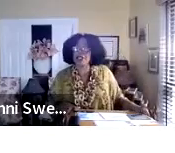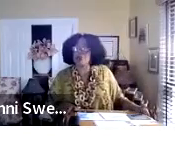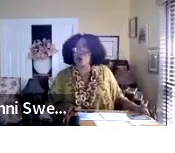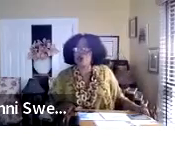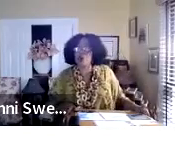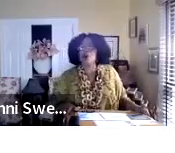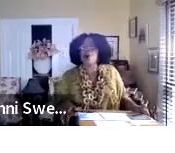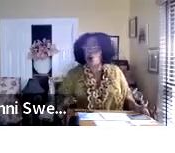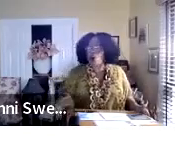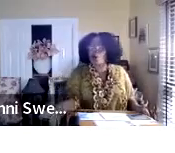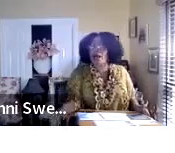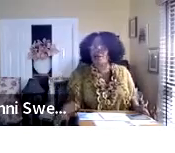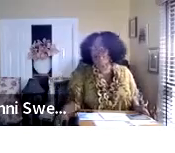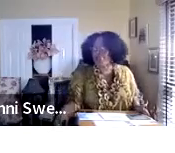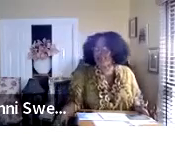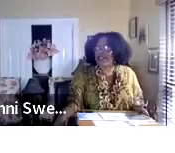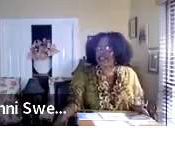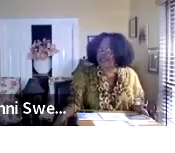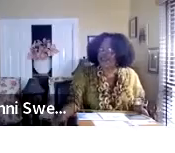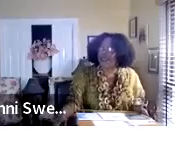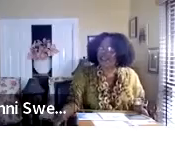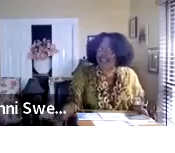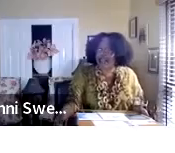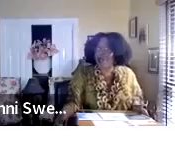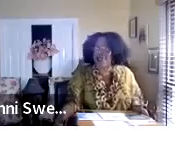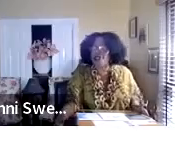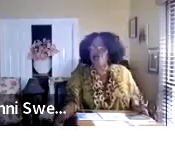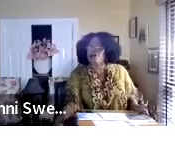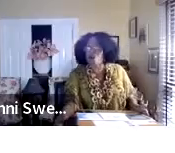On behalf of our training Alumni